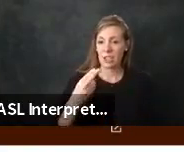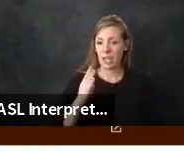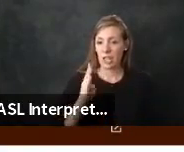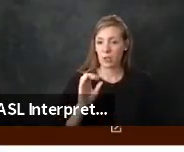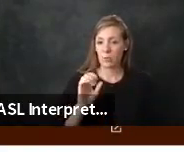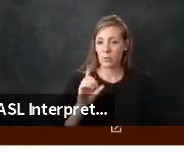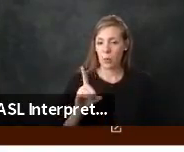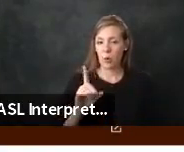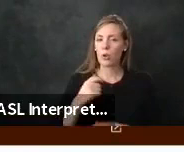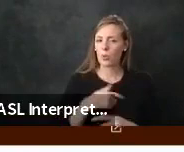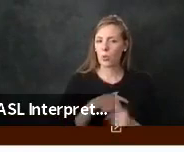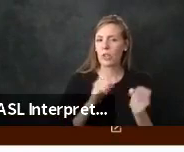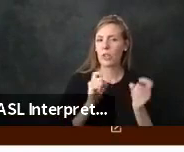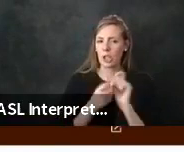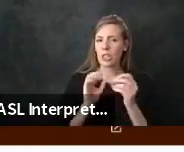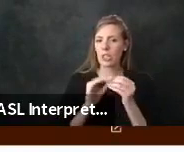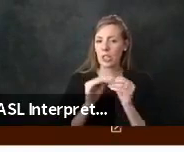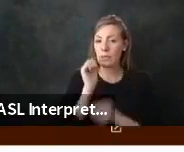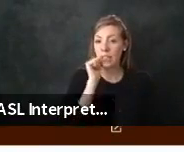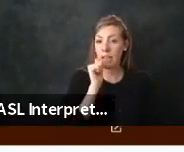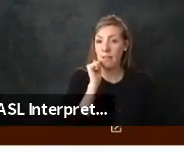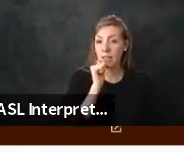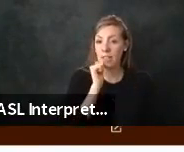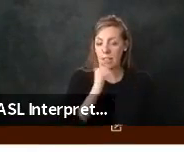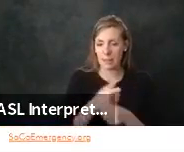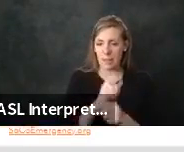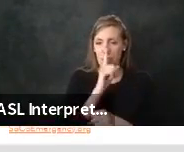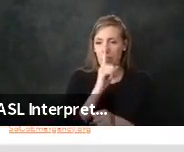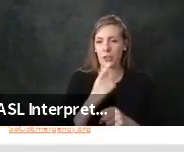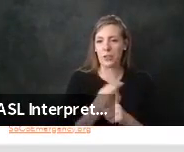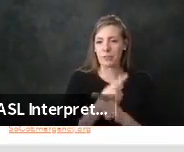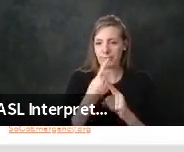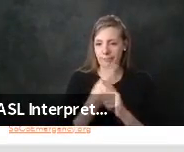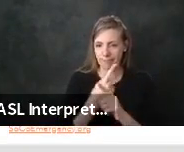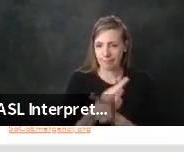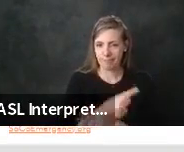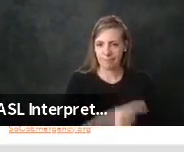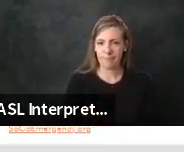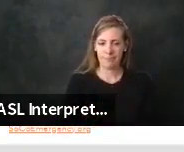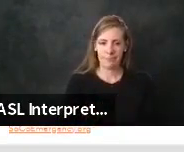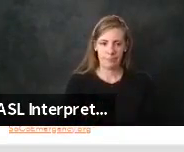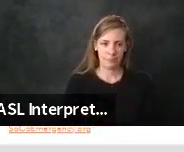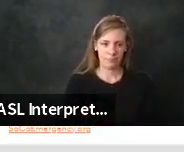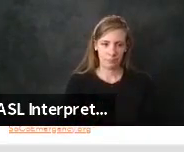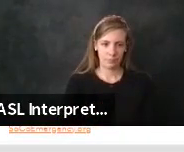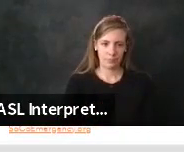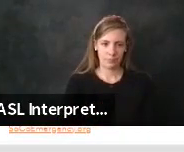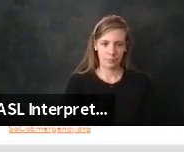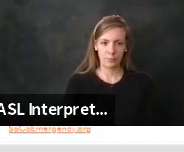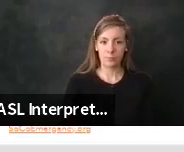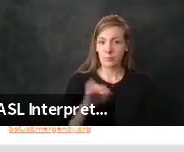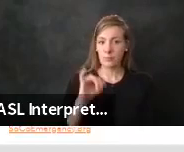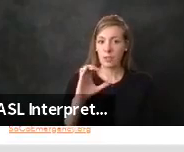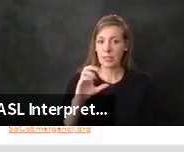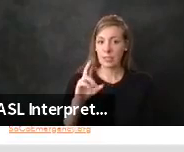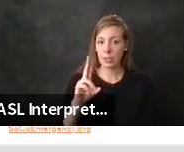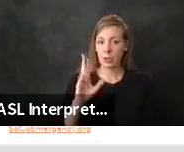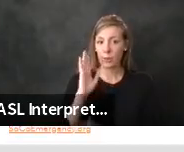It load so you can see the proportion of ICU beds that we have available.